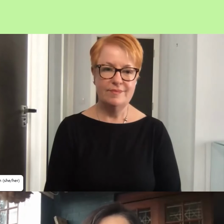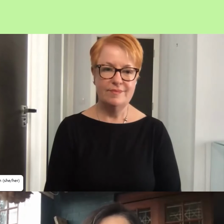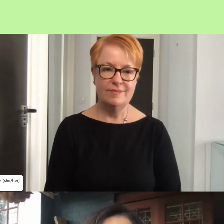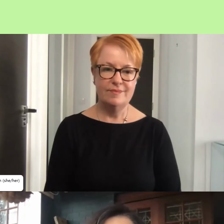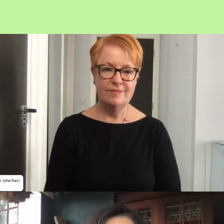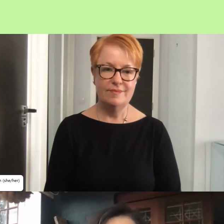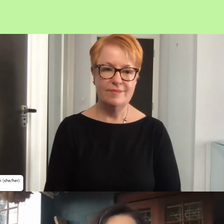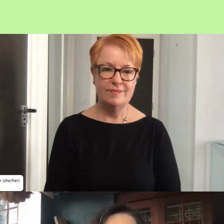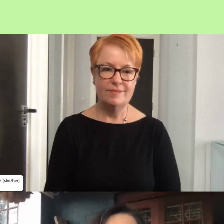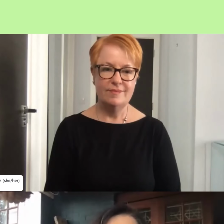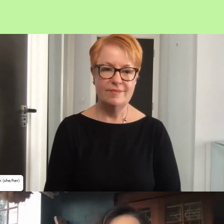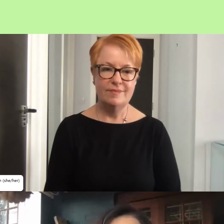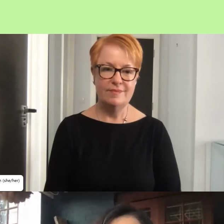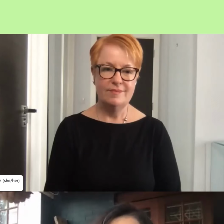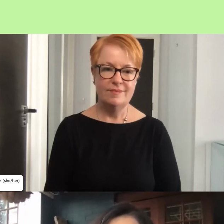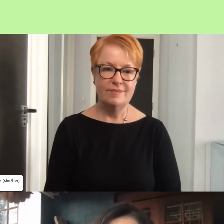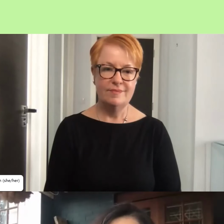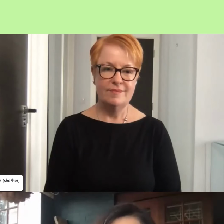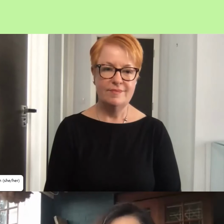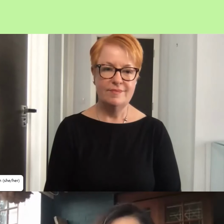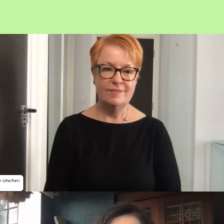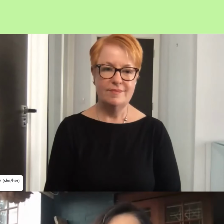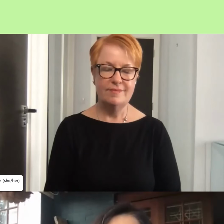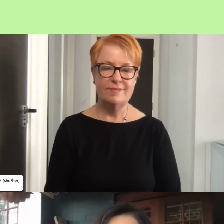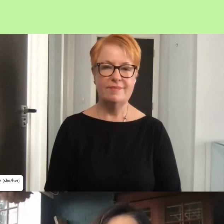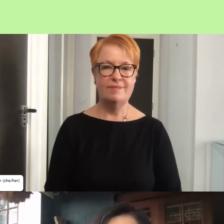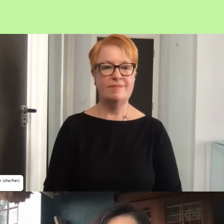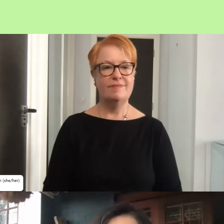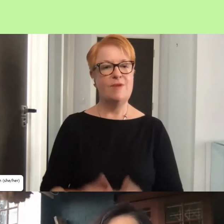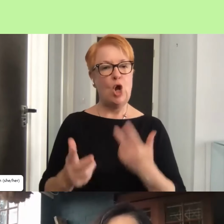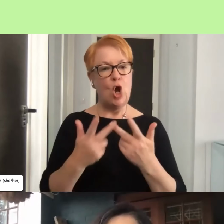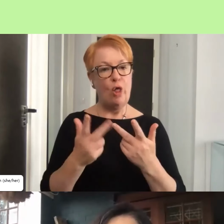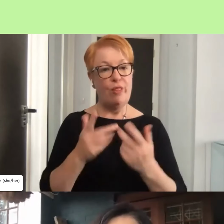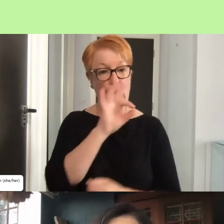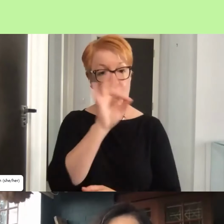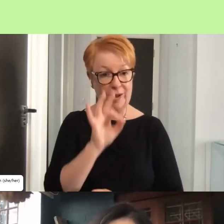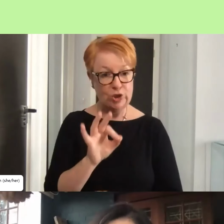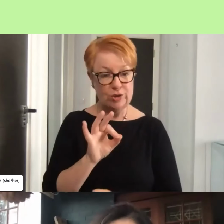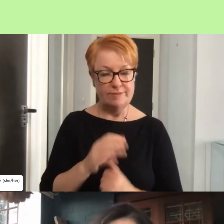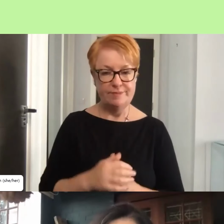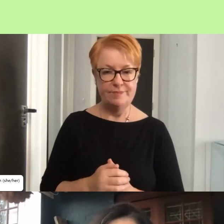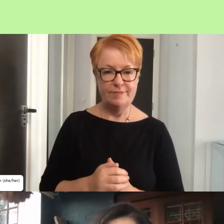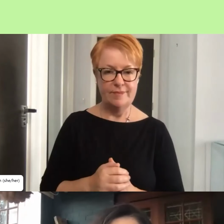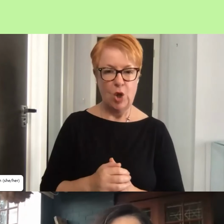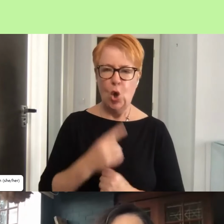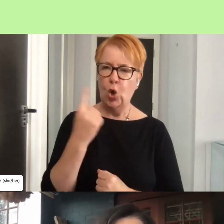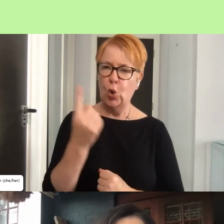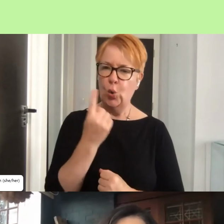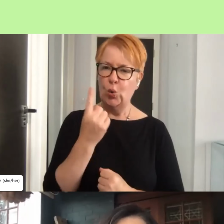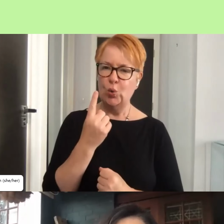whose attention do you most seek through - to pursue through your work for both of you?